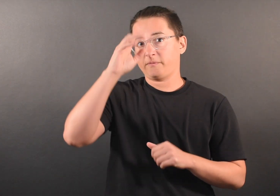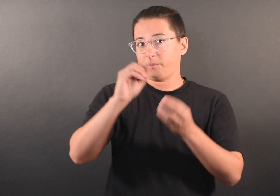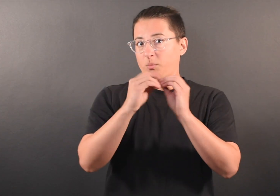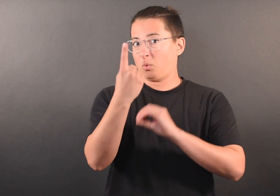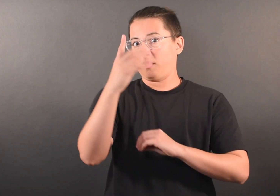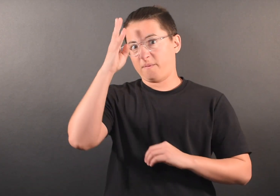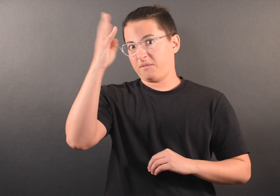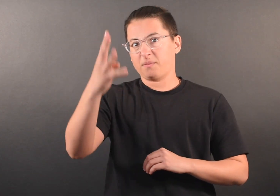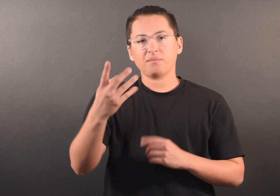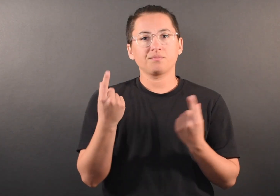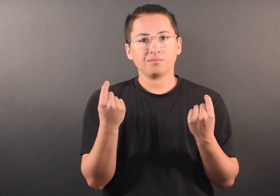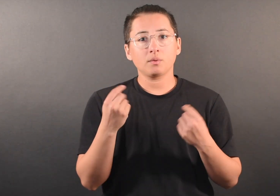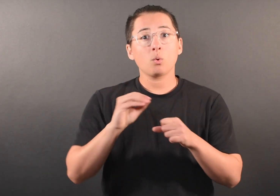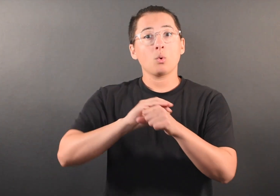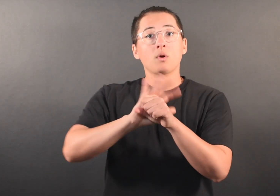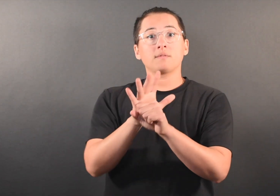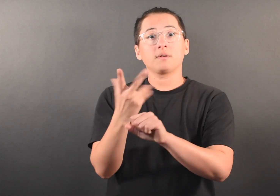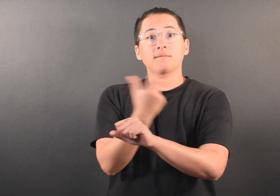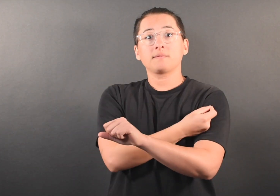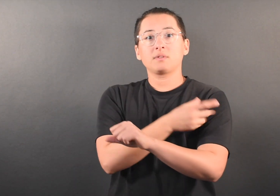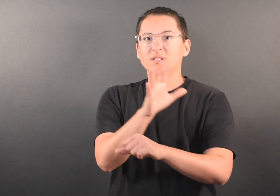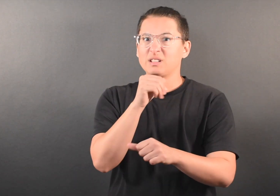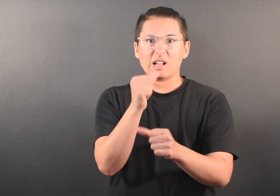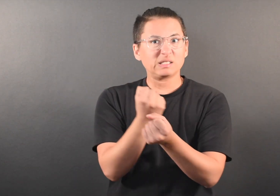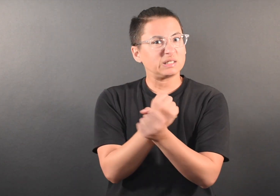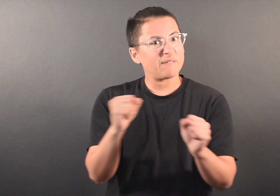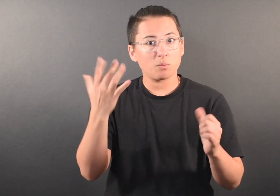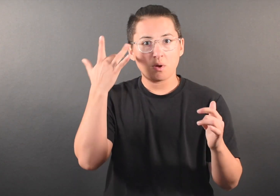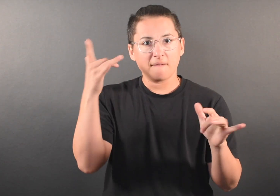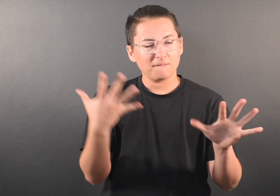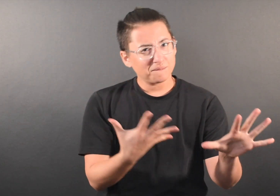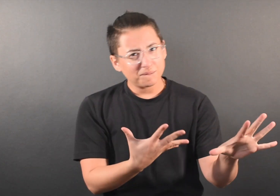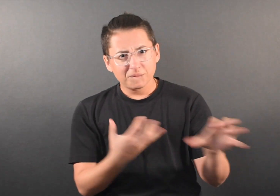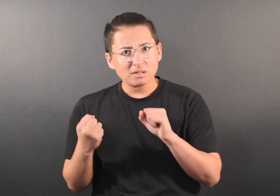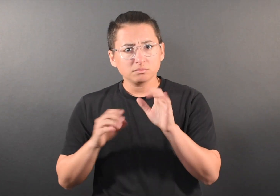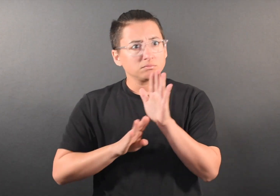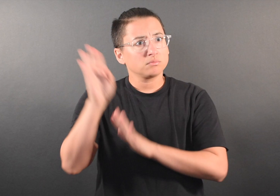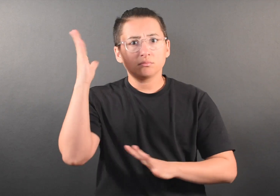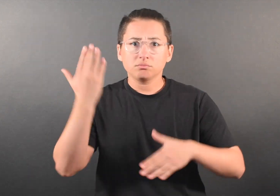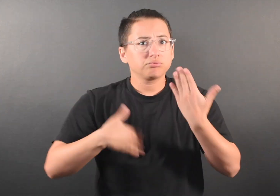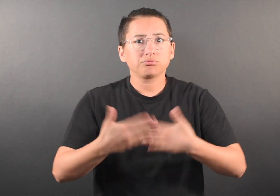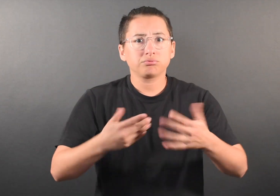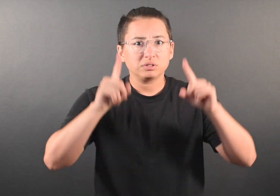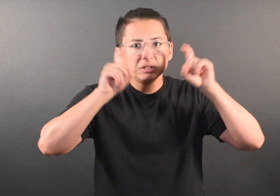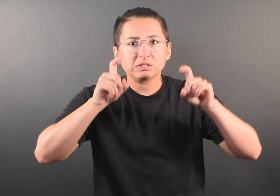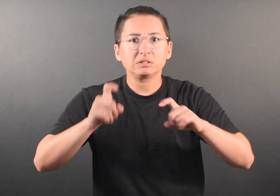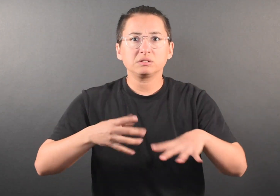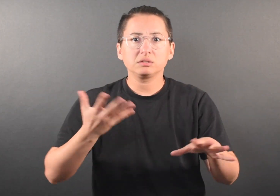Myth: The COVID-19 vaccine is not safe because it was rapidly developed and tested.